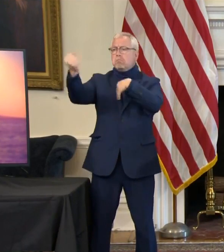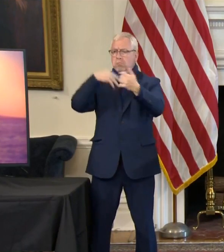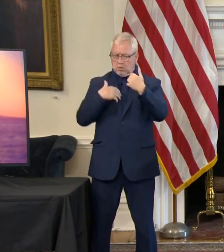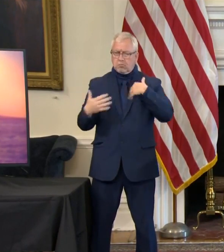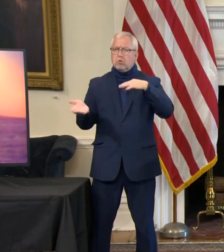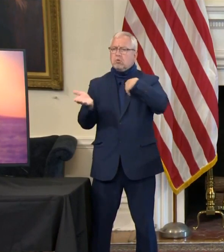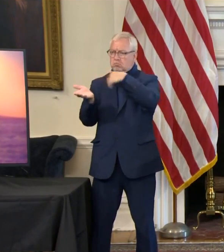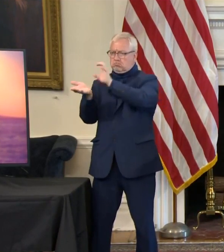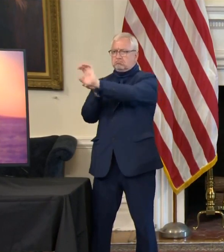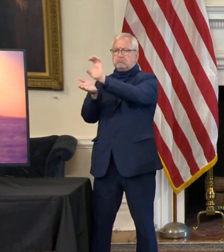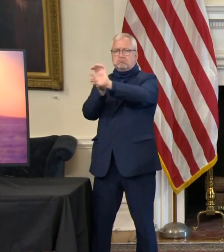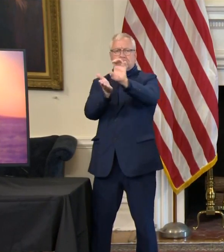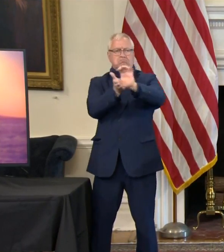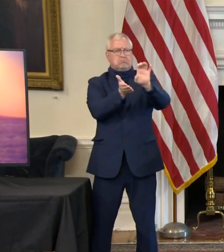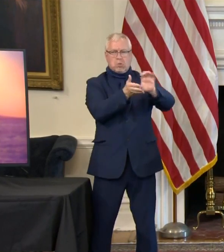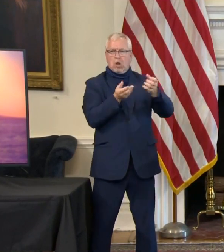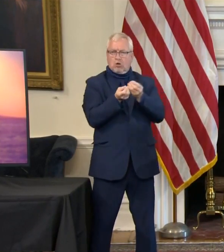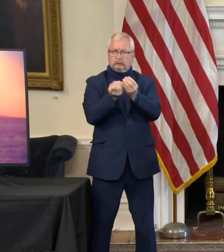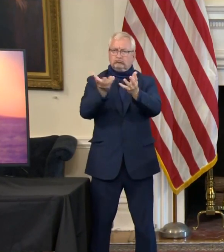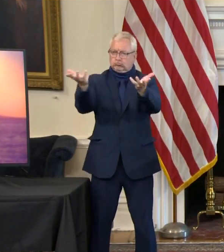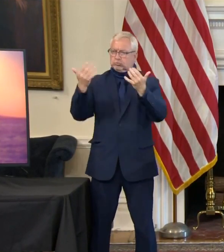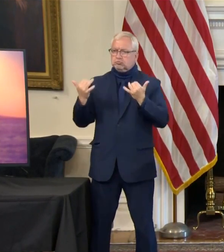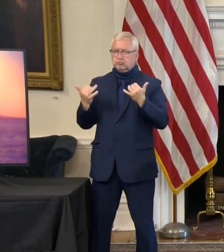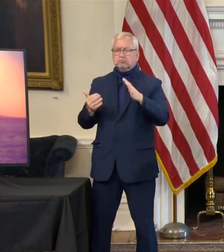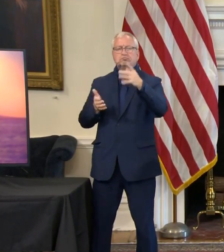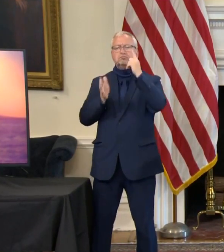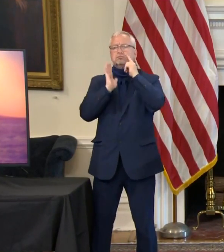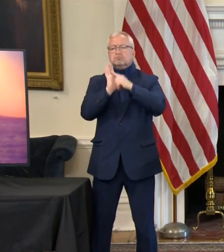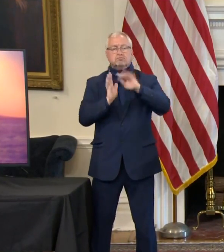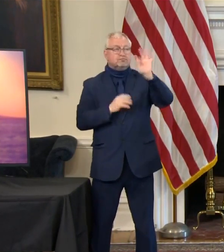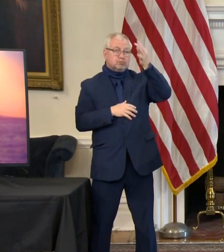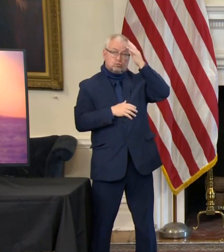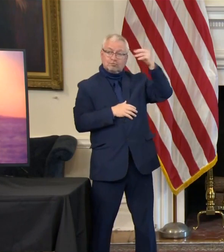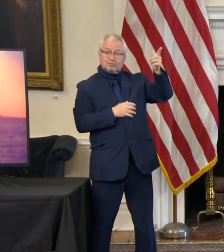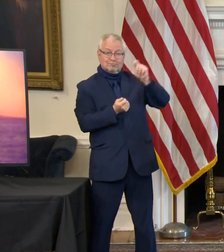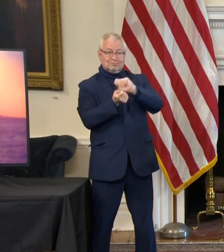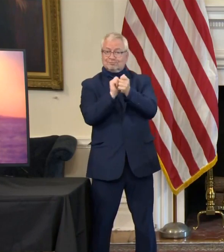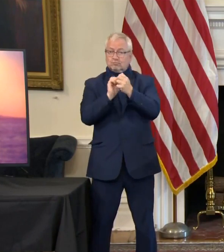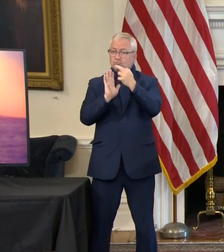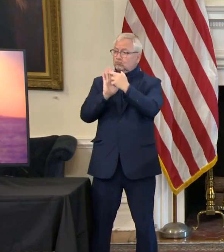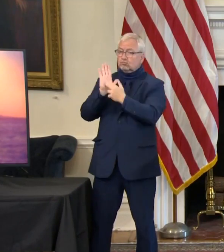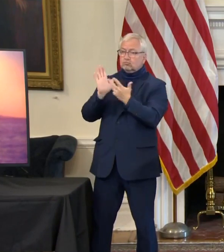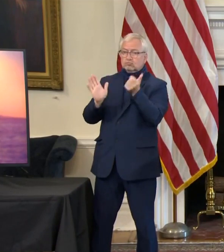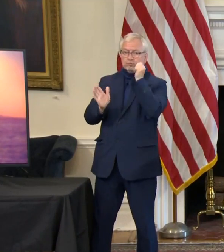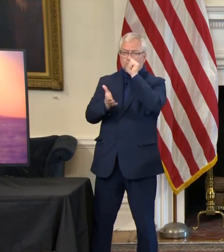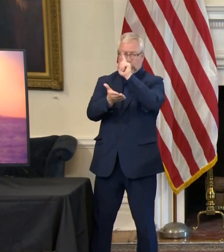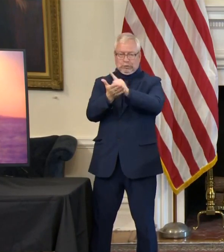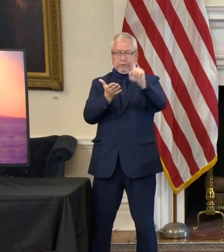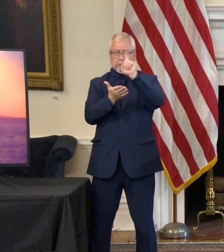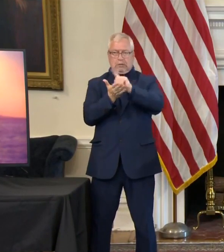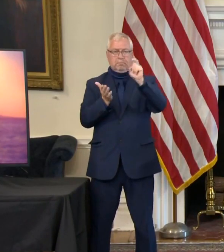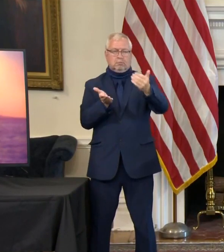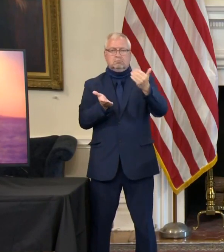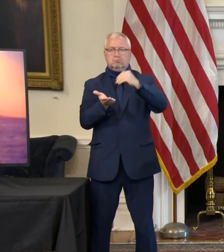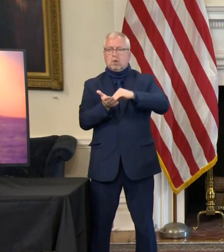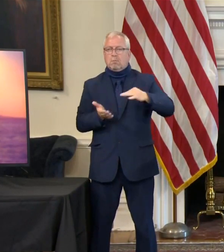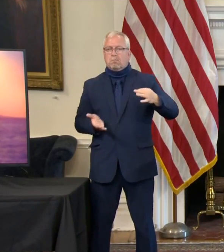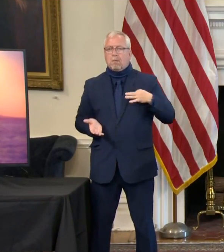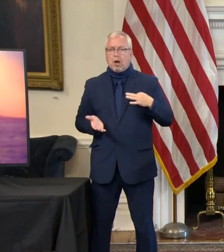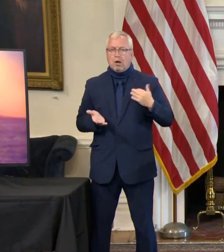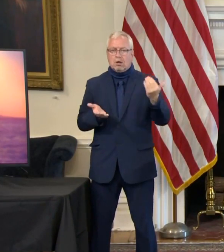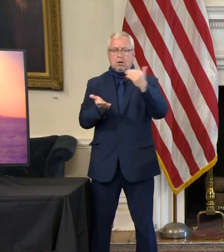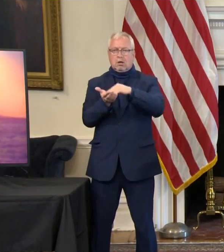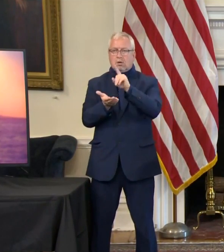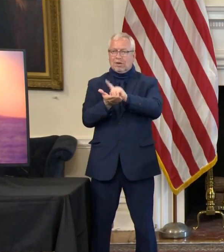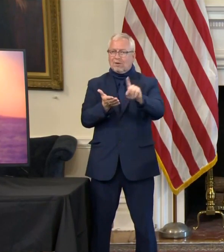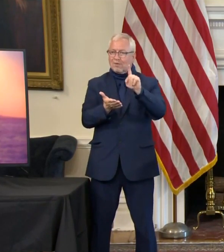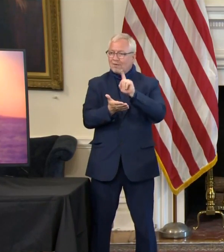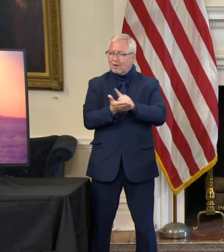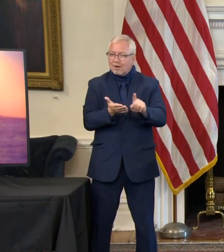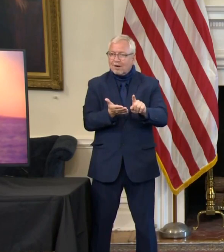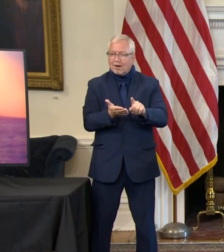UNFORTUNATELY THE FEDERAL REQUIREMENTS REQUIRE DENT TO REFILE EVERY WEEK SO I HEARD PEOPLE SAY I GOT IT THE FIRST WEEK BUT NOTTHE SECOND WEEK.